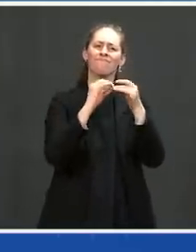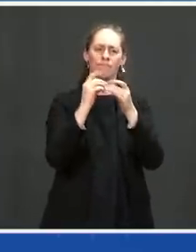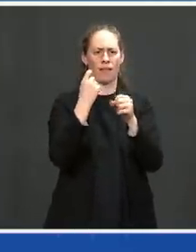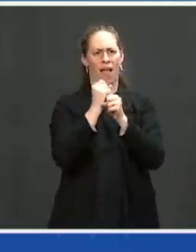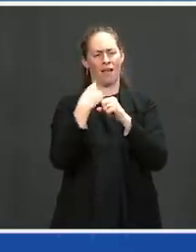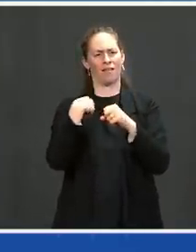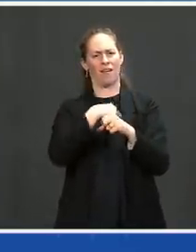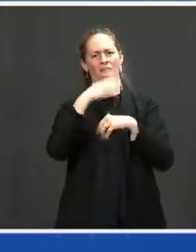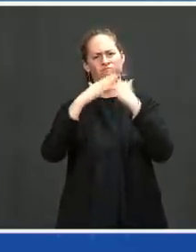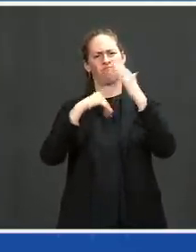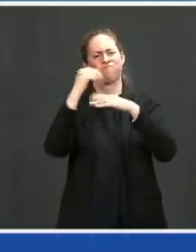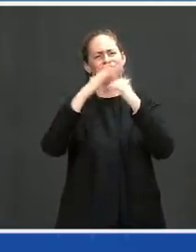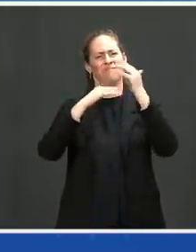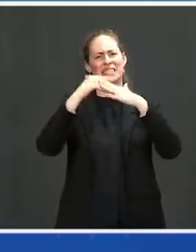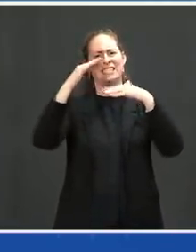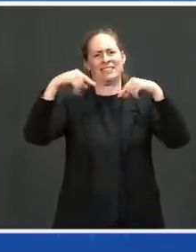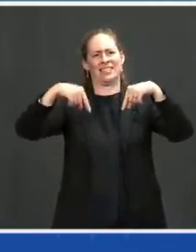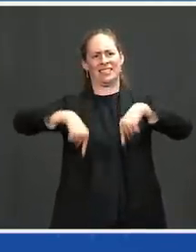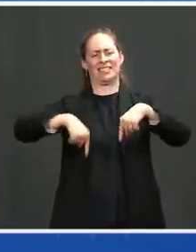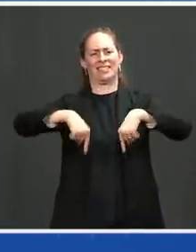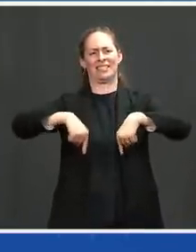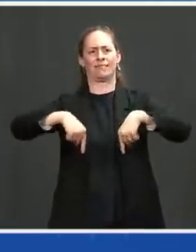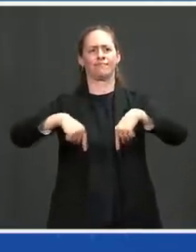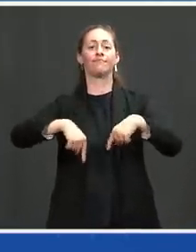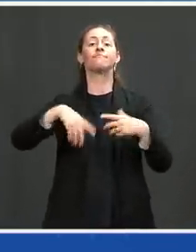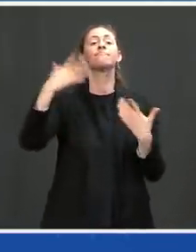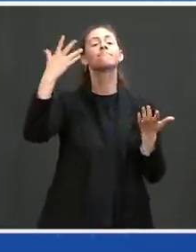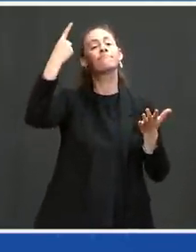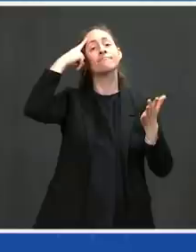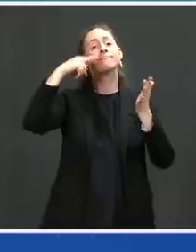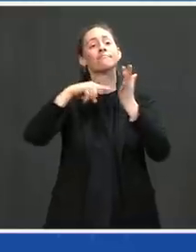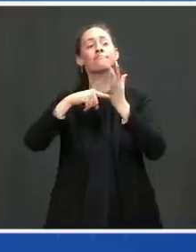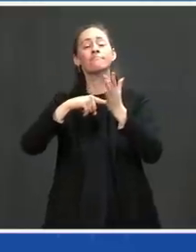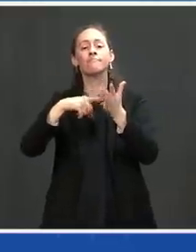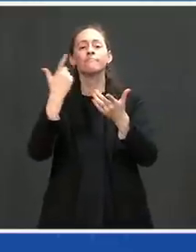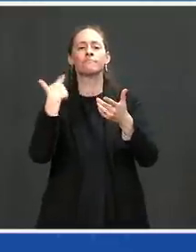and how we get ahead of the game, how we can work together. And we're working together on a bunch of things.